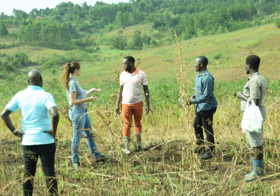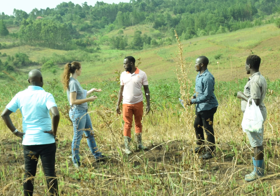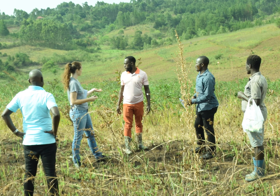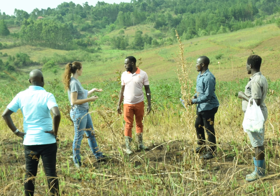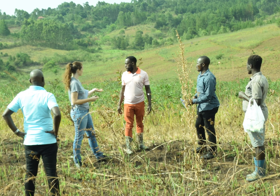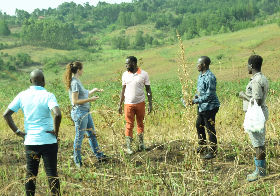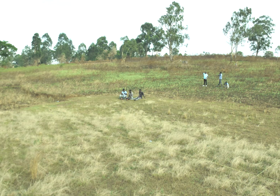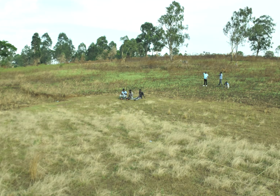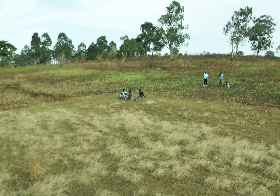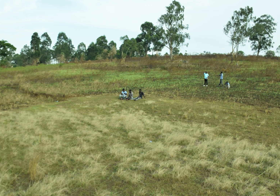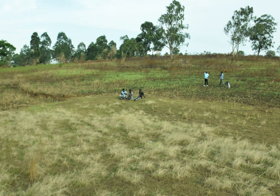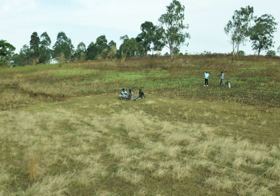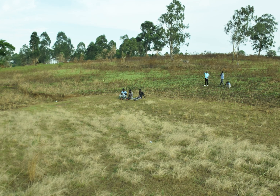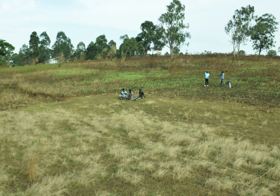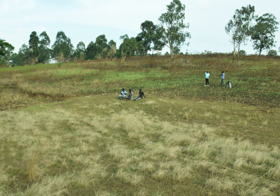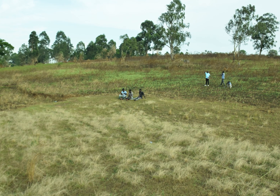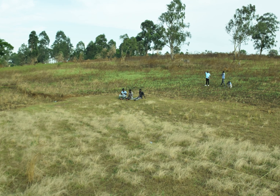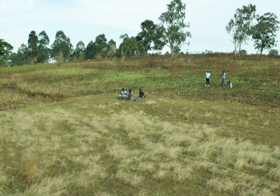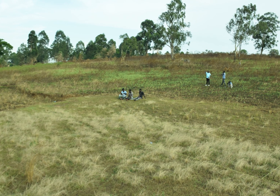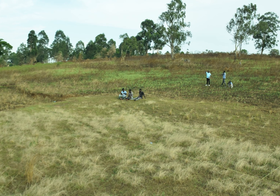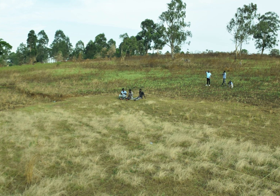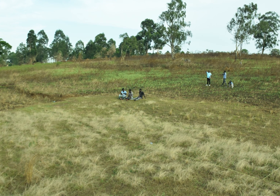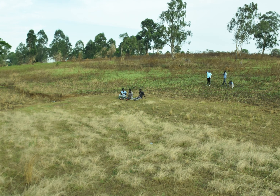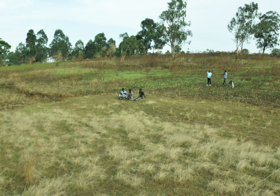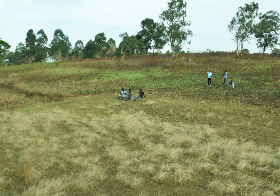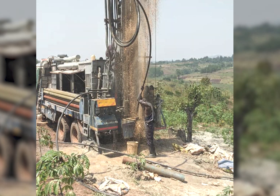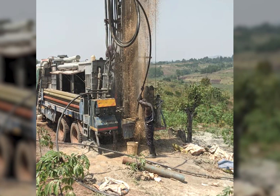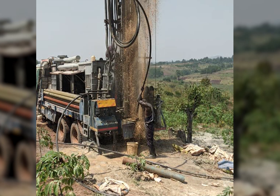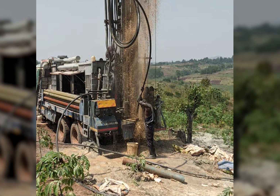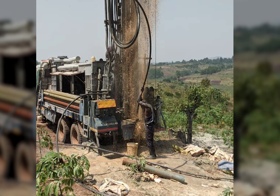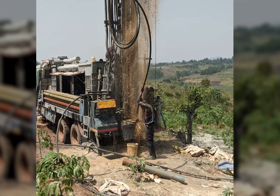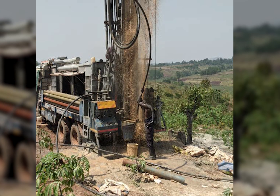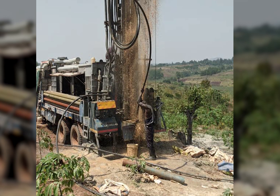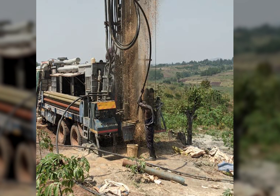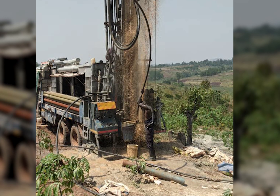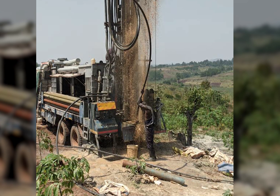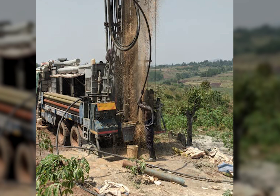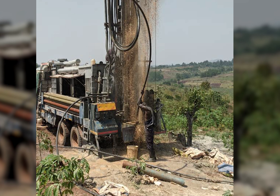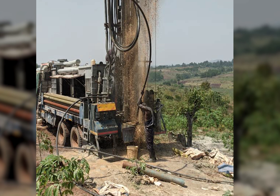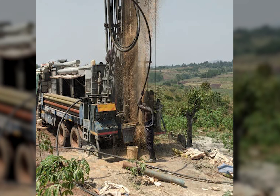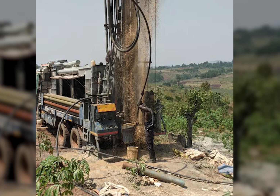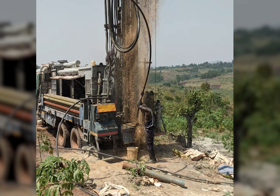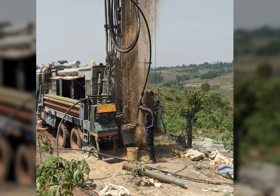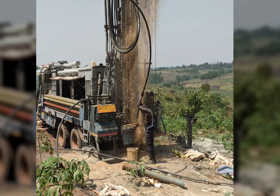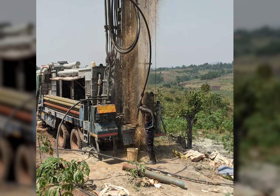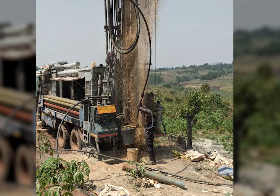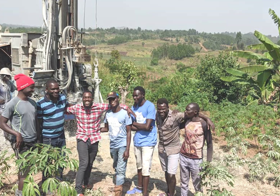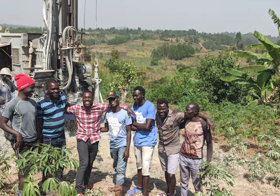And then I did just get the budget yesterday for our so we we already built our borehole our well deep in the ground.